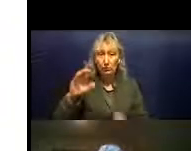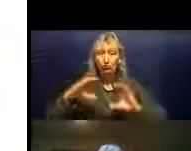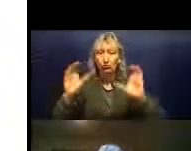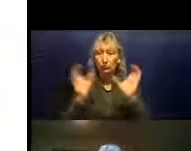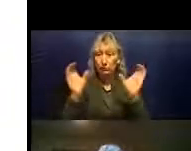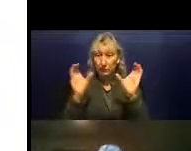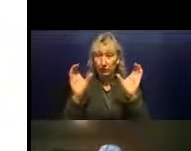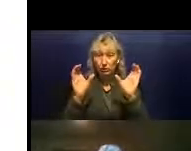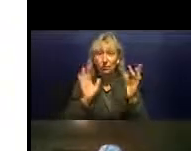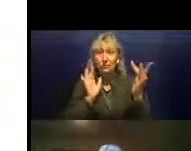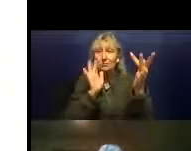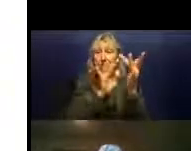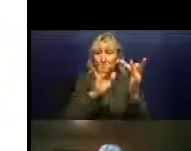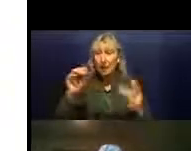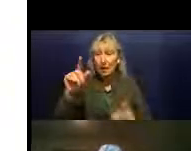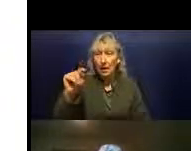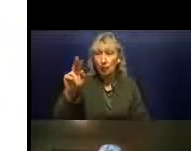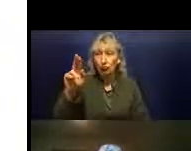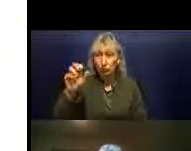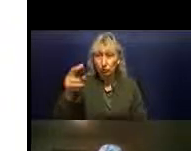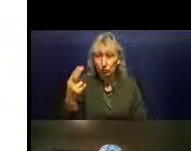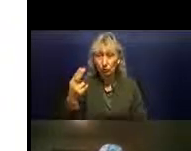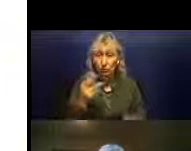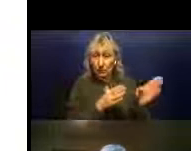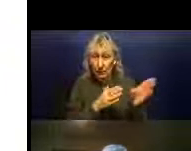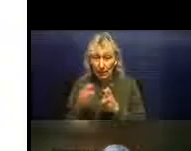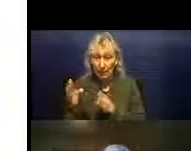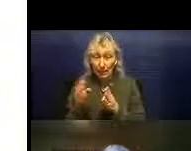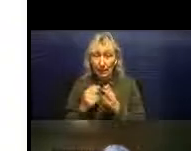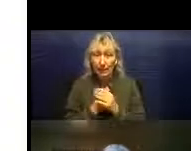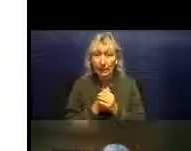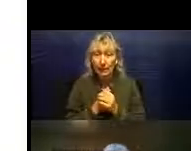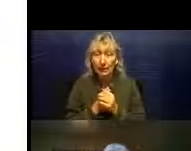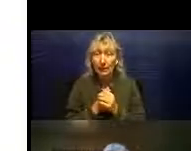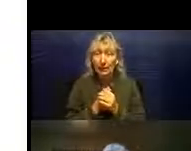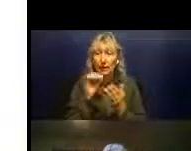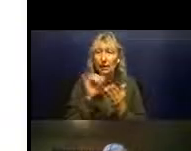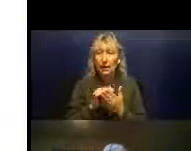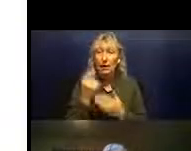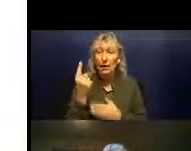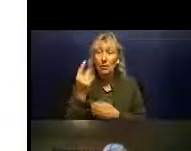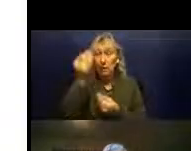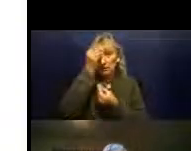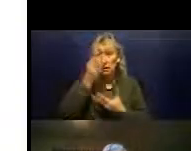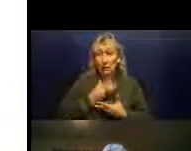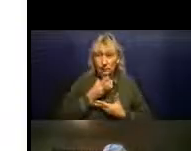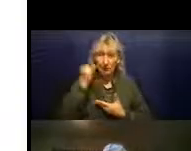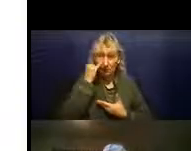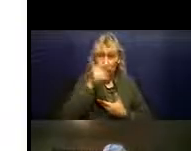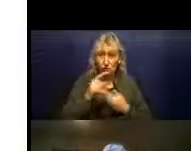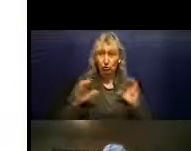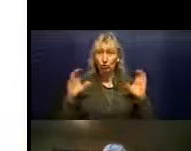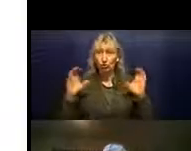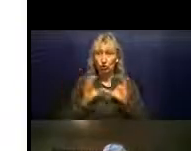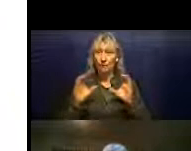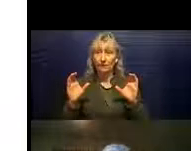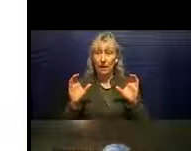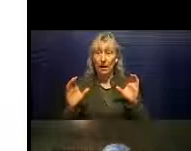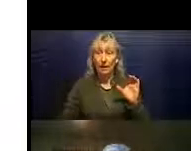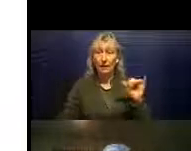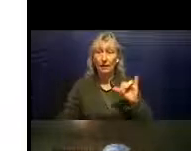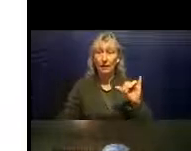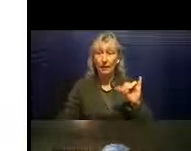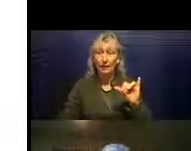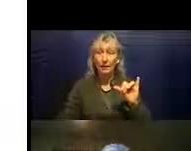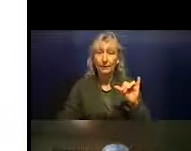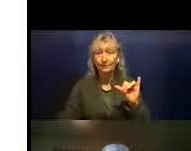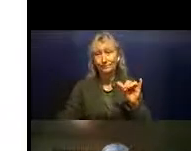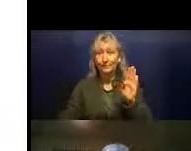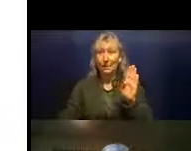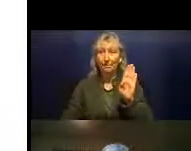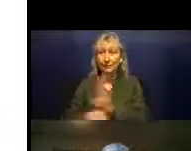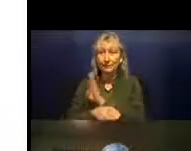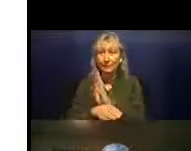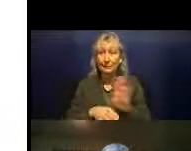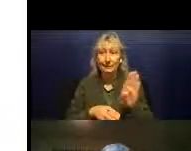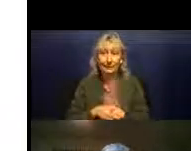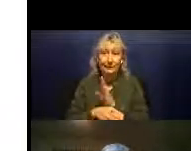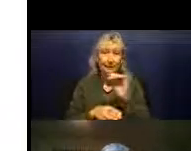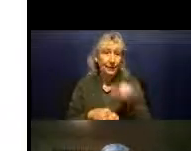You don't have to put together. a proposal that you just need to answer the questions that are on the application, and then the covid certification outreach plan that.